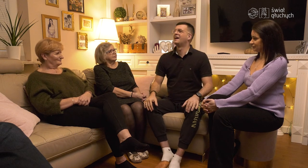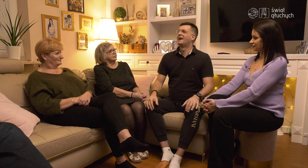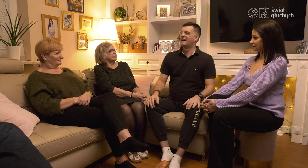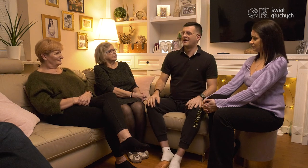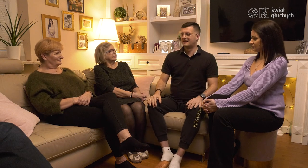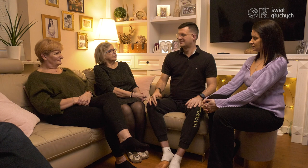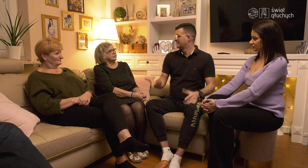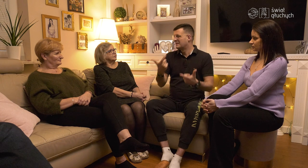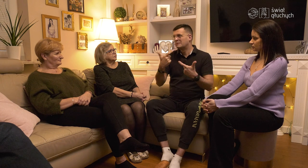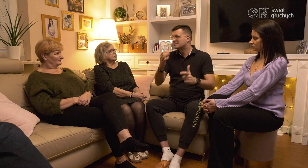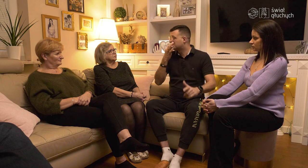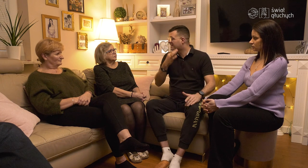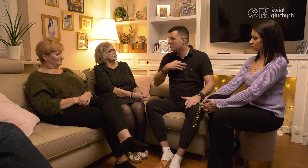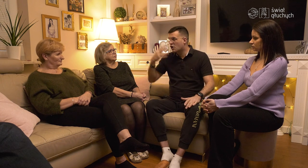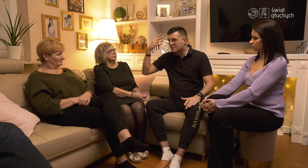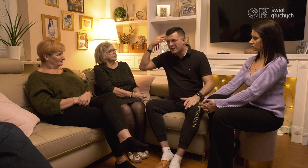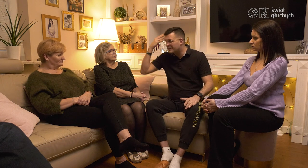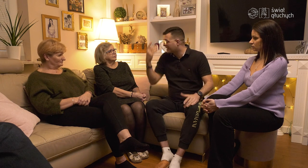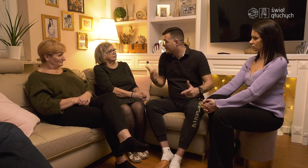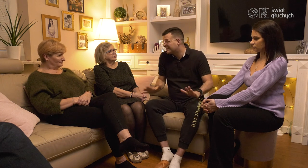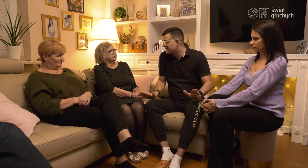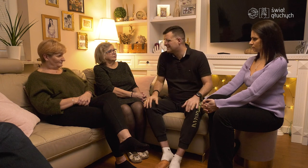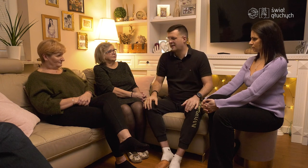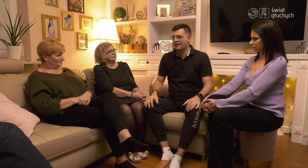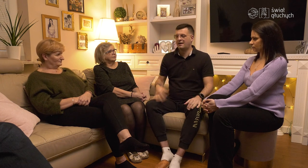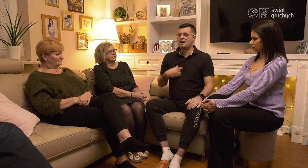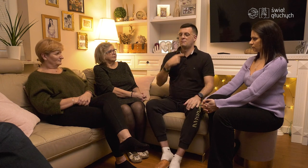then he didn't say a word about the implants.